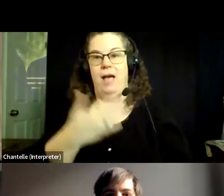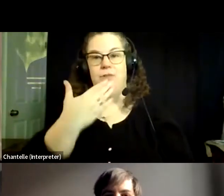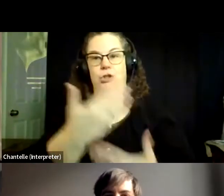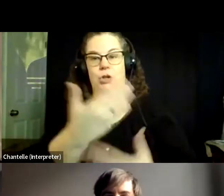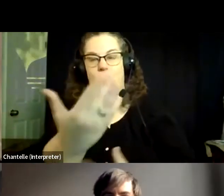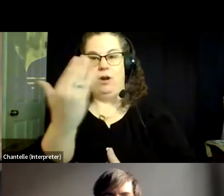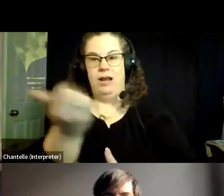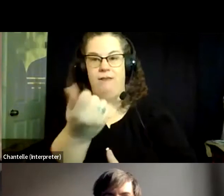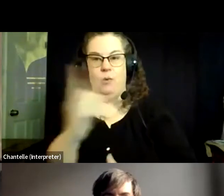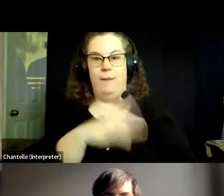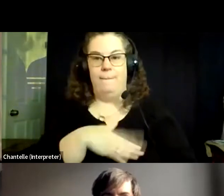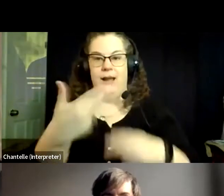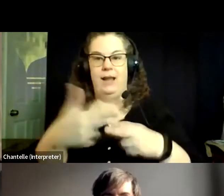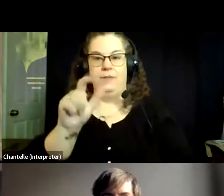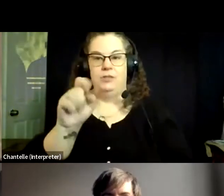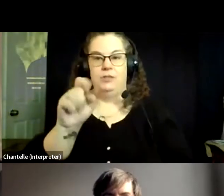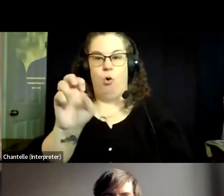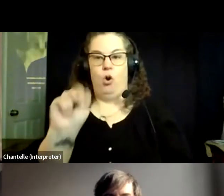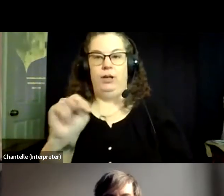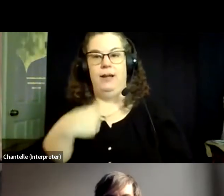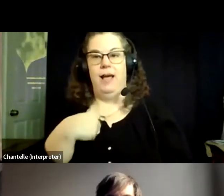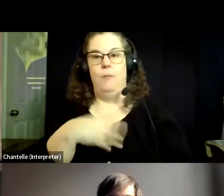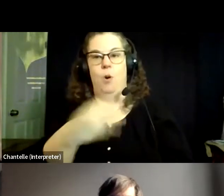I'm Lauren, a white woman with